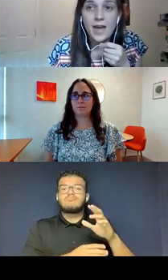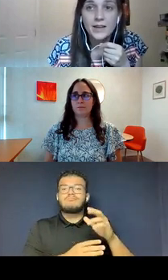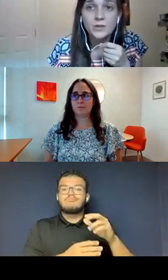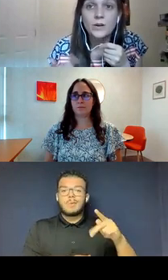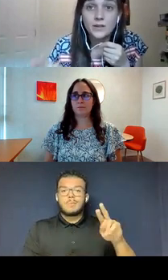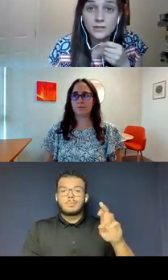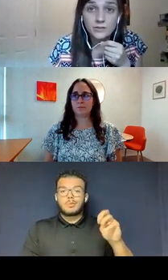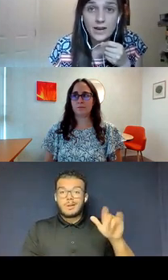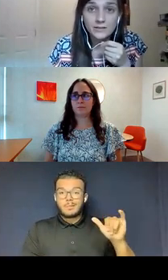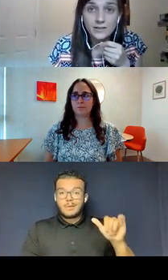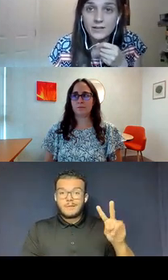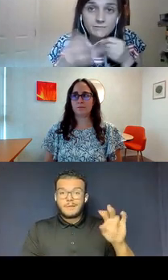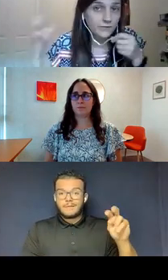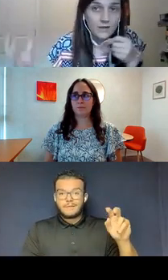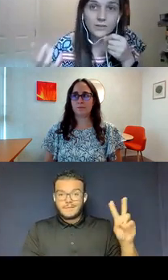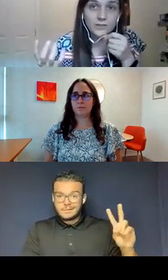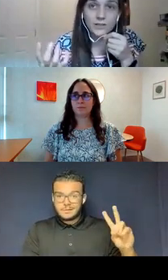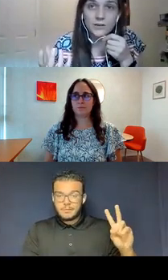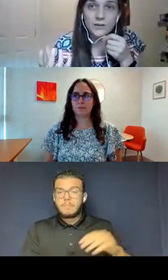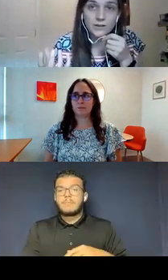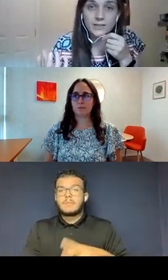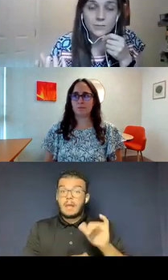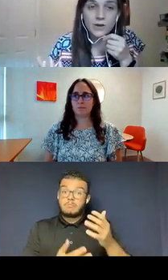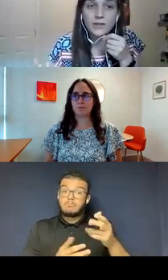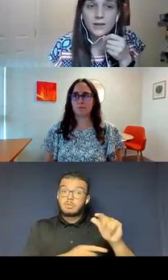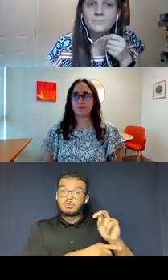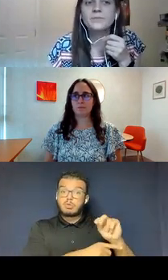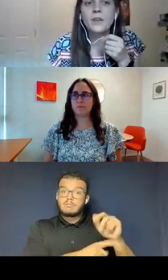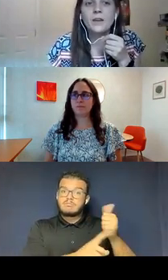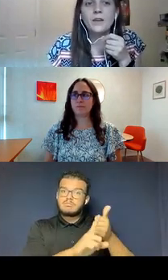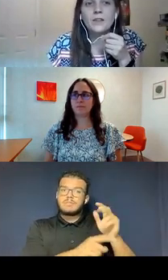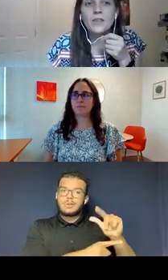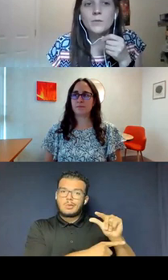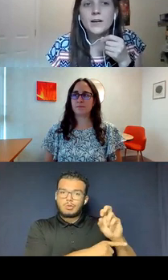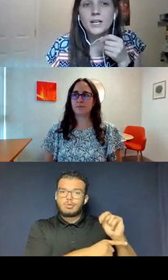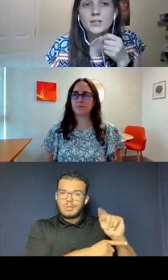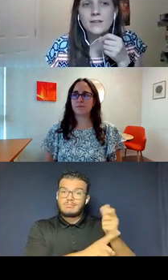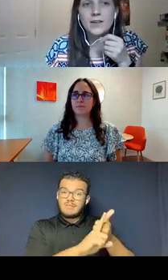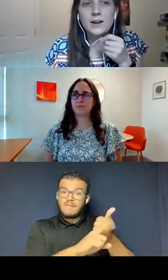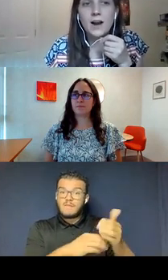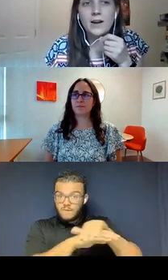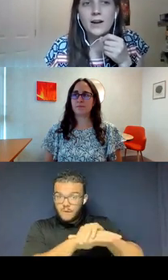that your grant covers under its umbrella. Then we're going to try to figure out